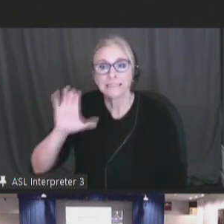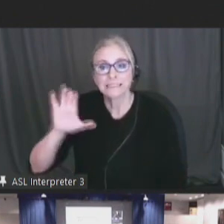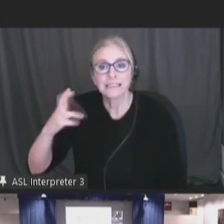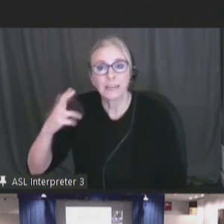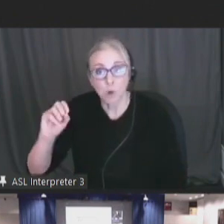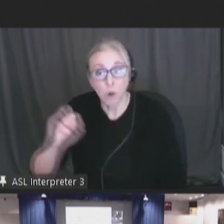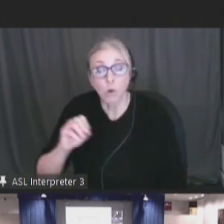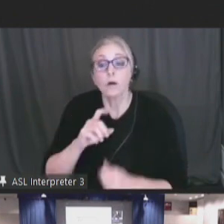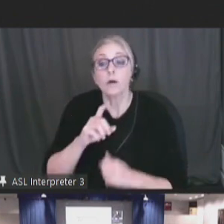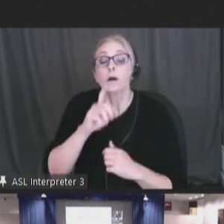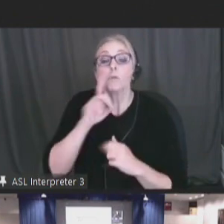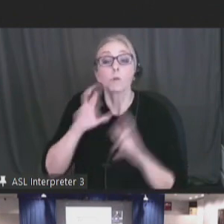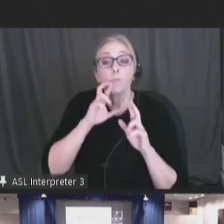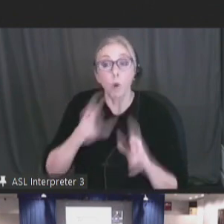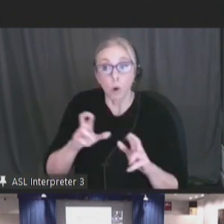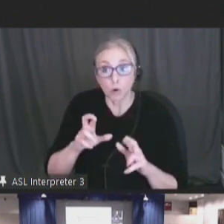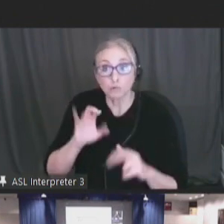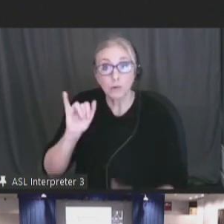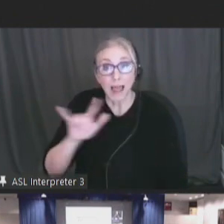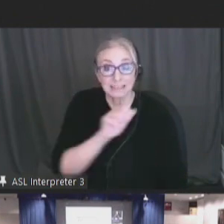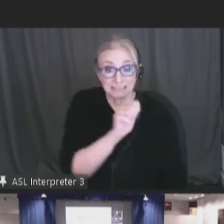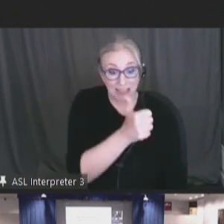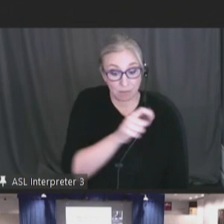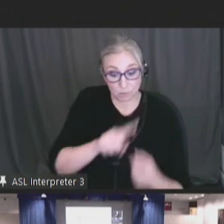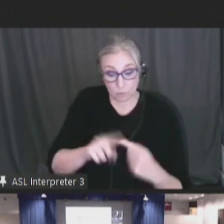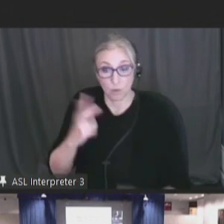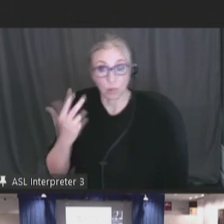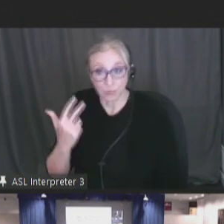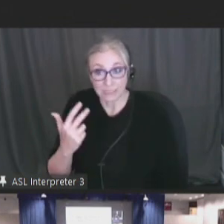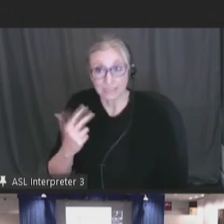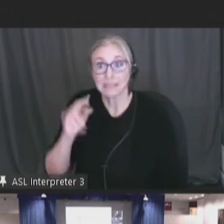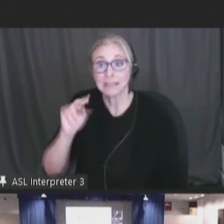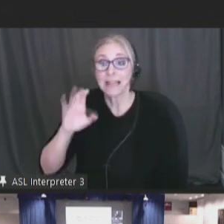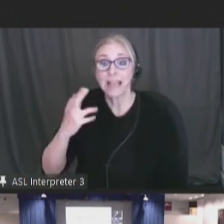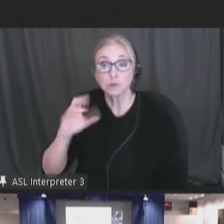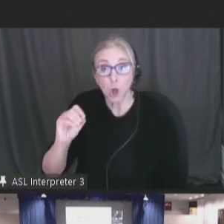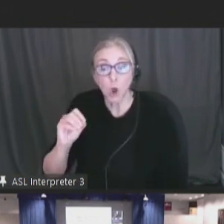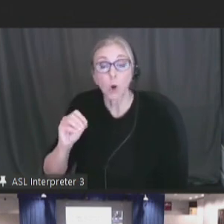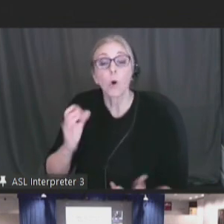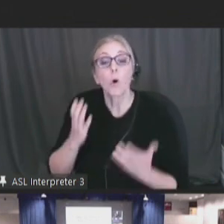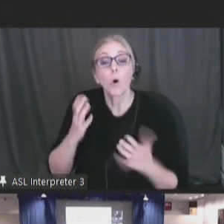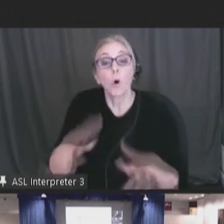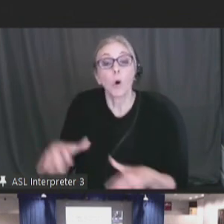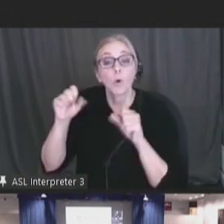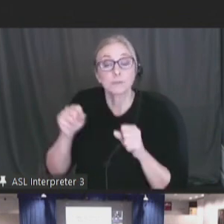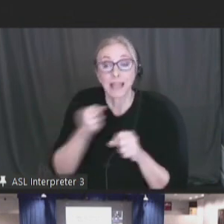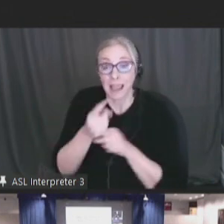from July 10th through the 13th, NACCHO hosted its annual conference in Denver